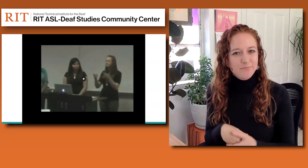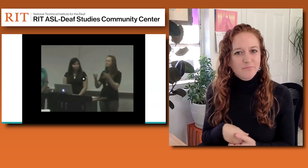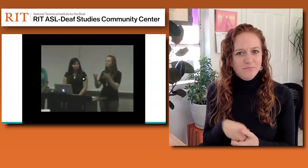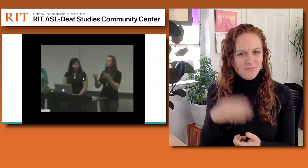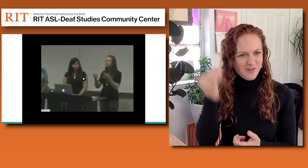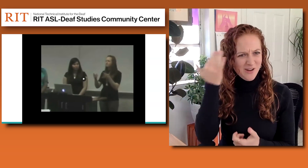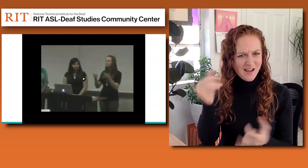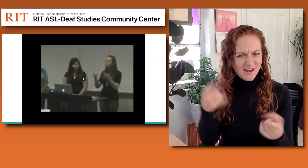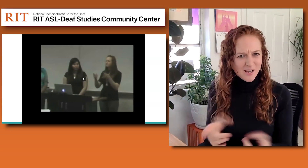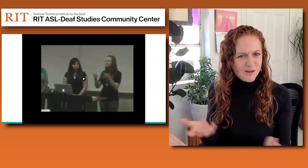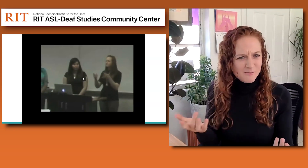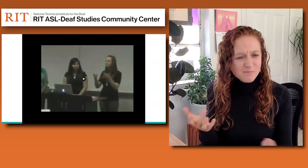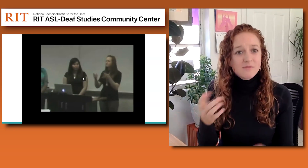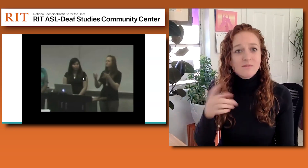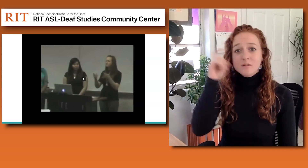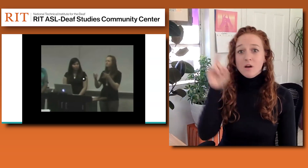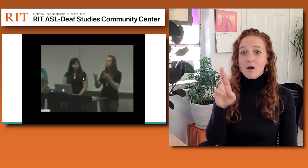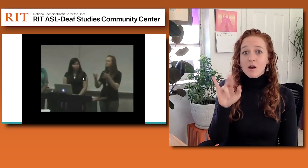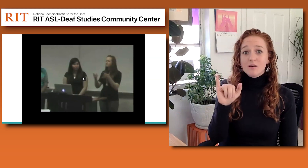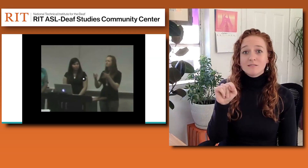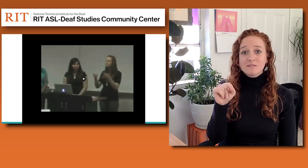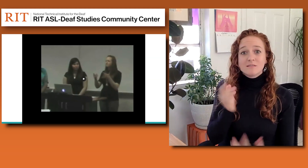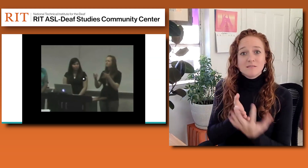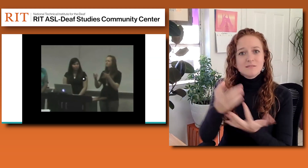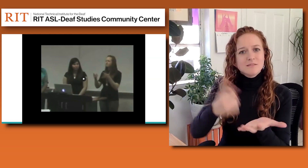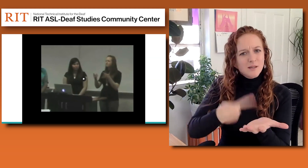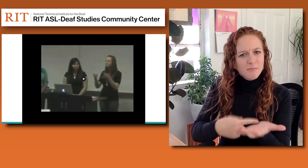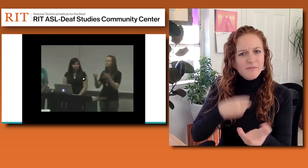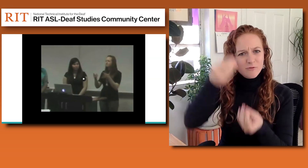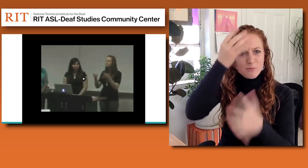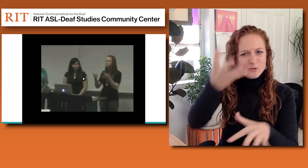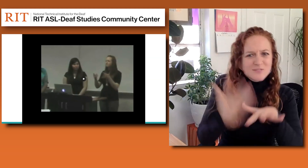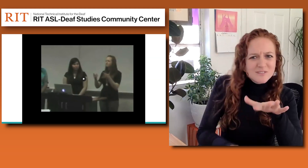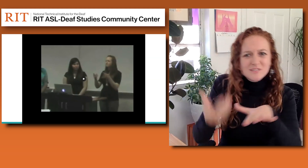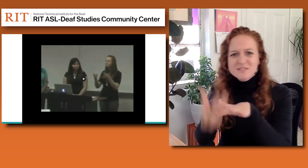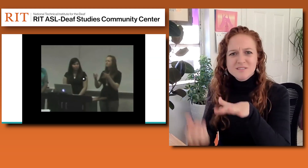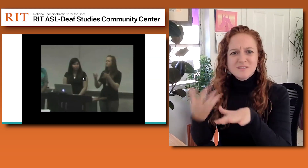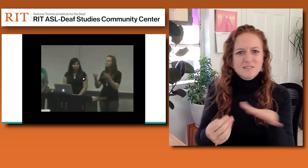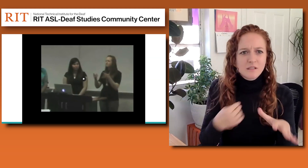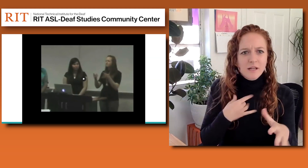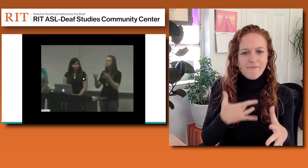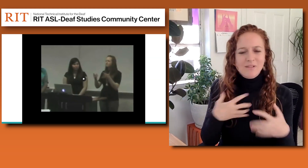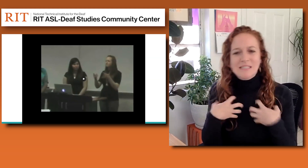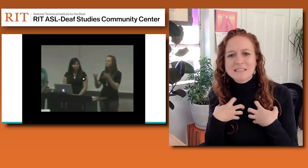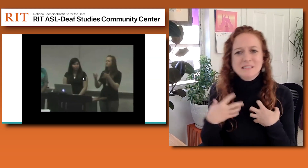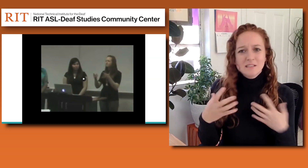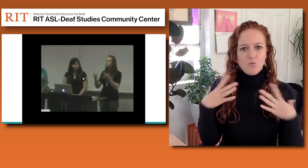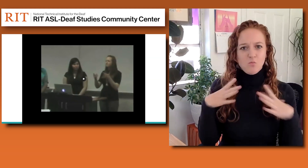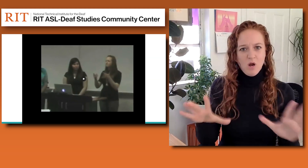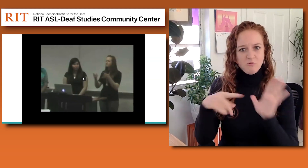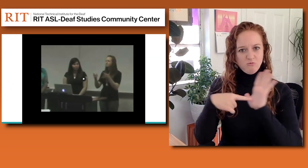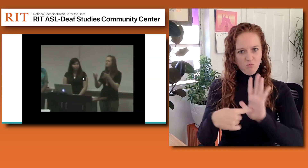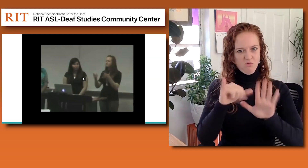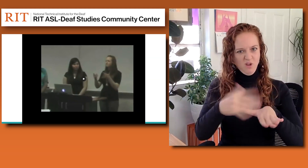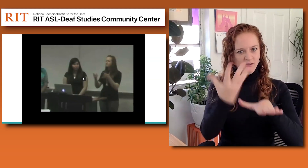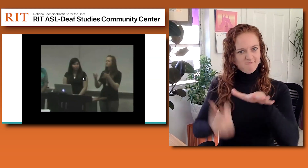I am just basically churning out some signs. There is a lot of information that was missing.